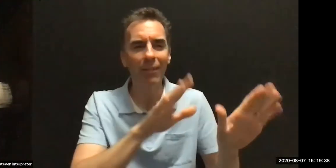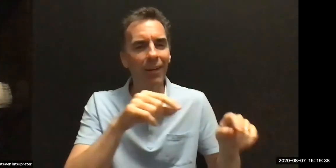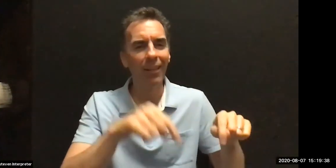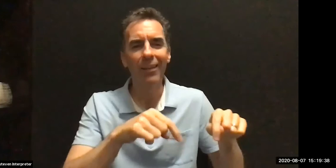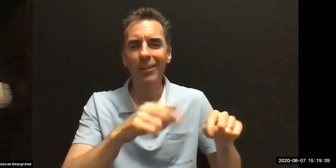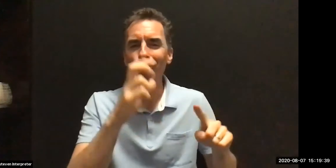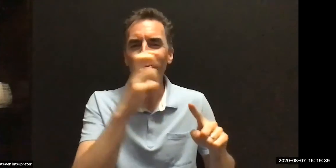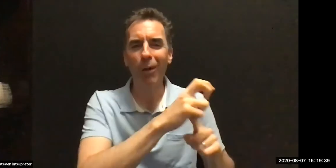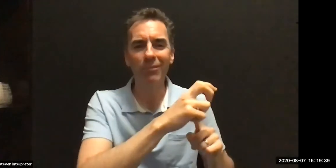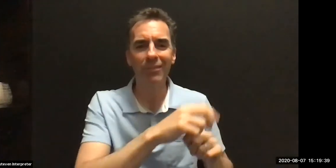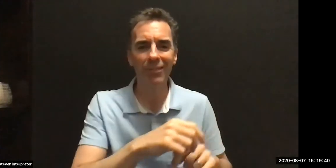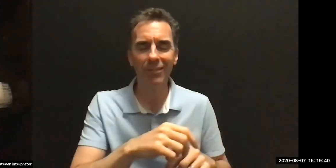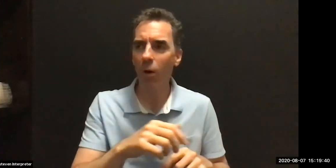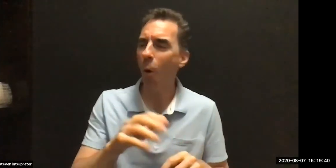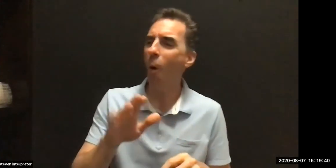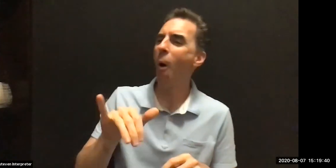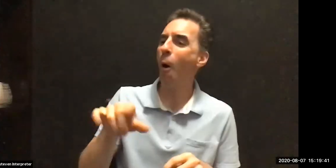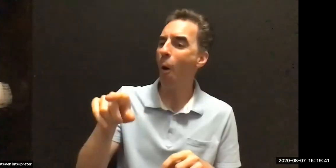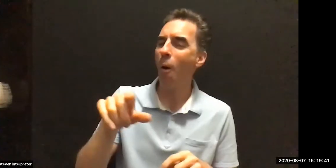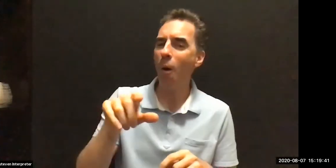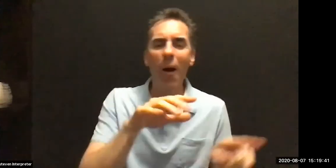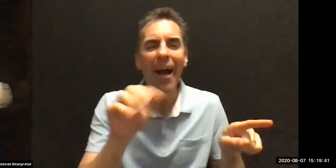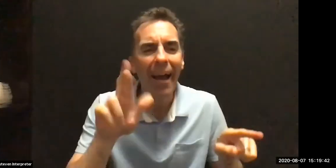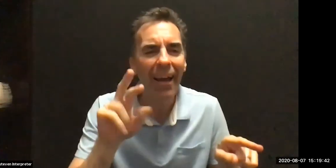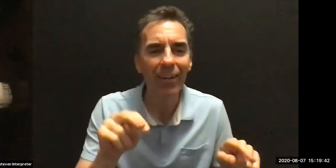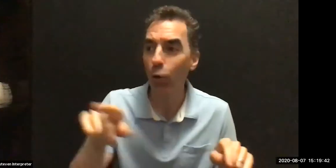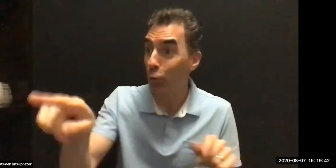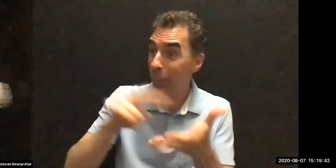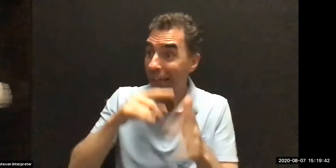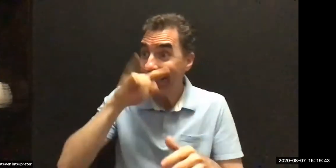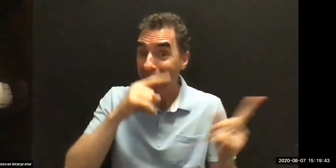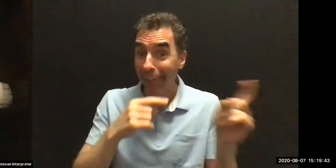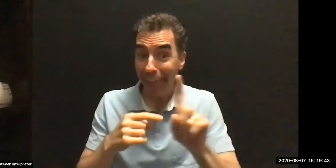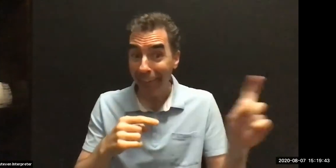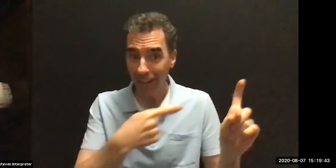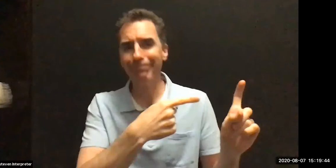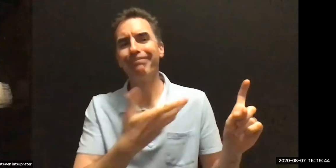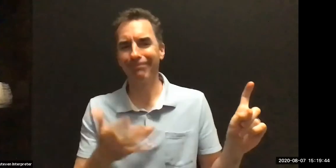Aaron Pankratz: Thank you. You're talking about trying to do work with kids running around in the house. And that's daily reality here, for sure.